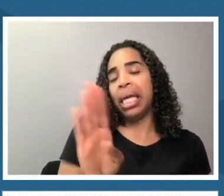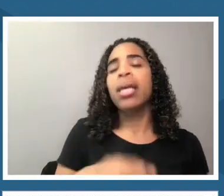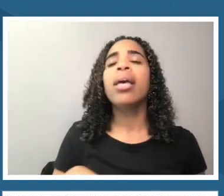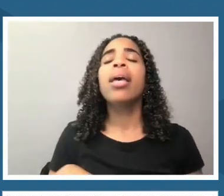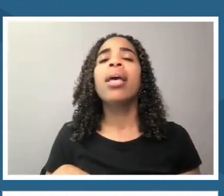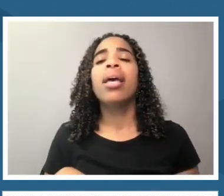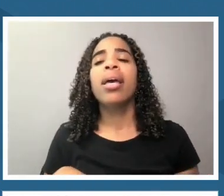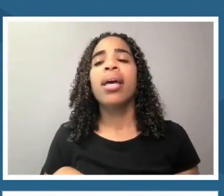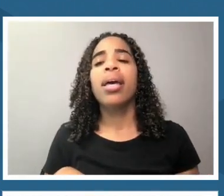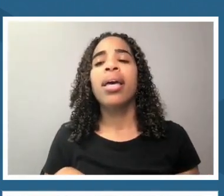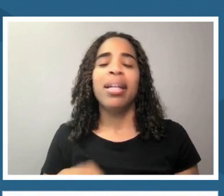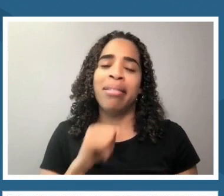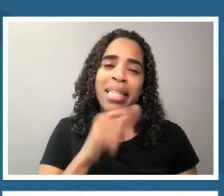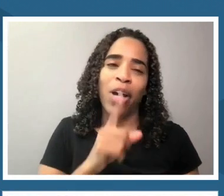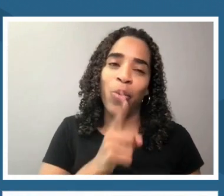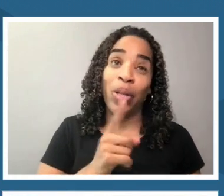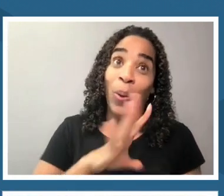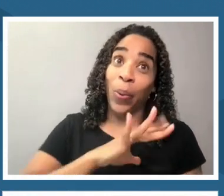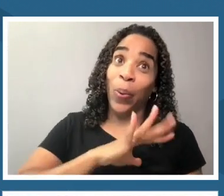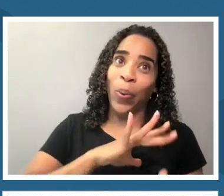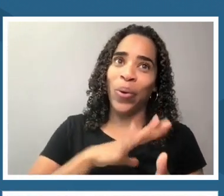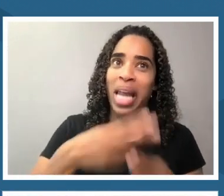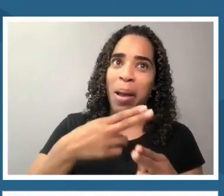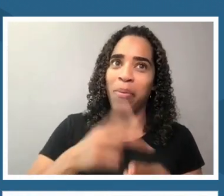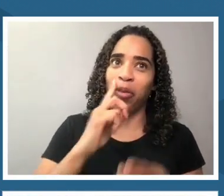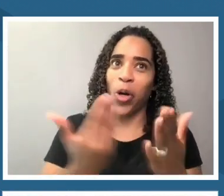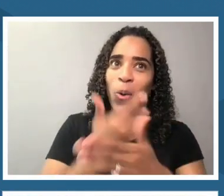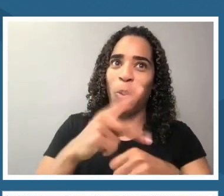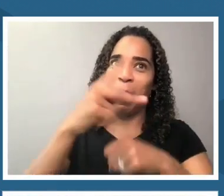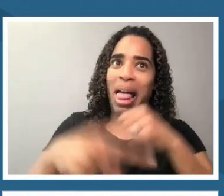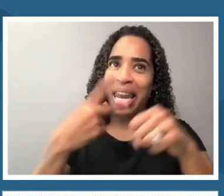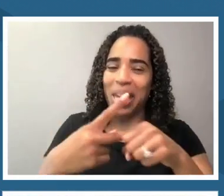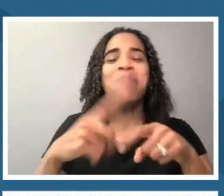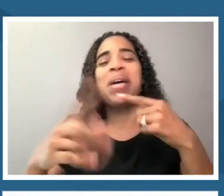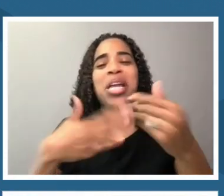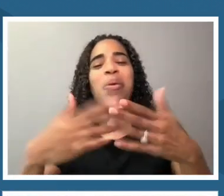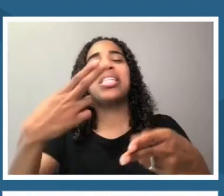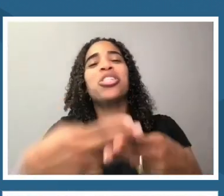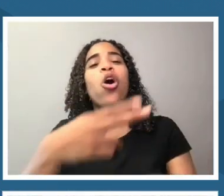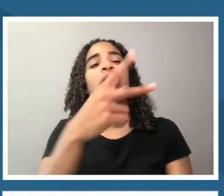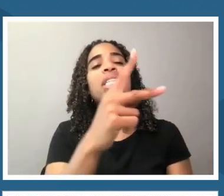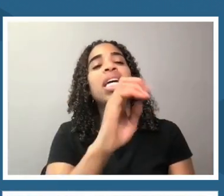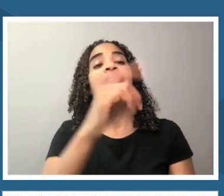creative name for a planet but